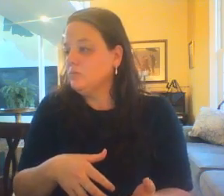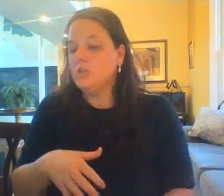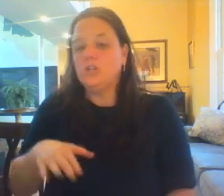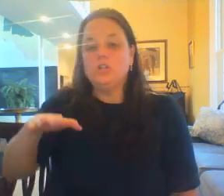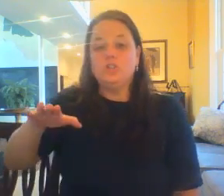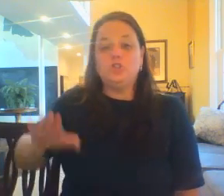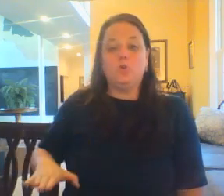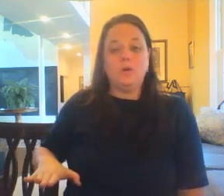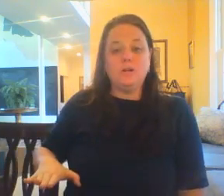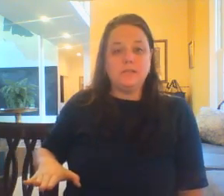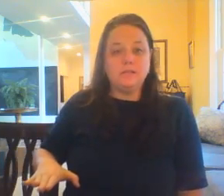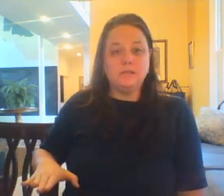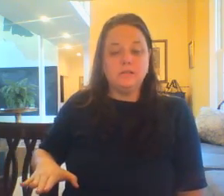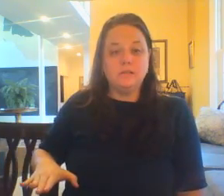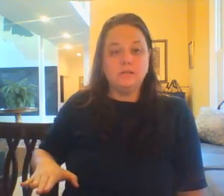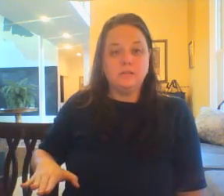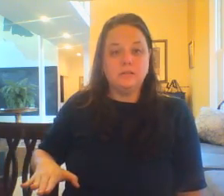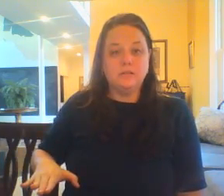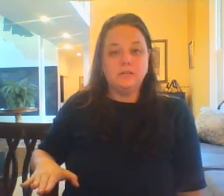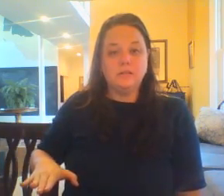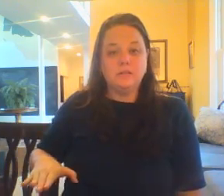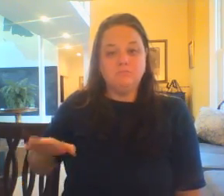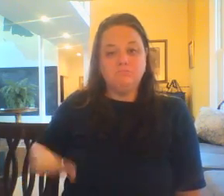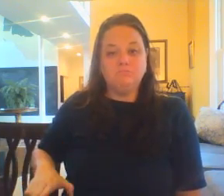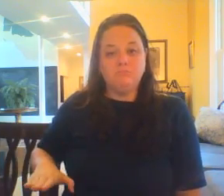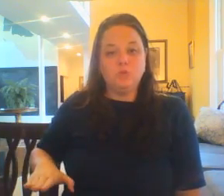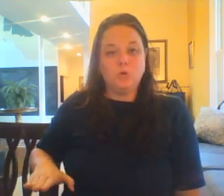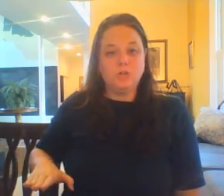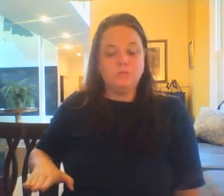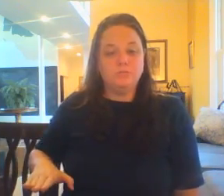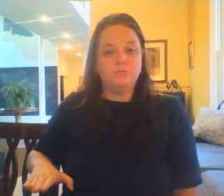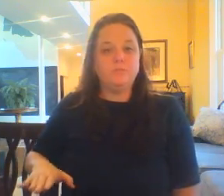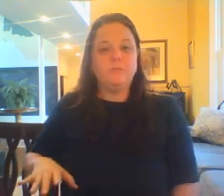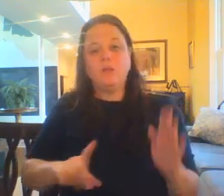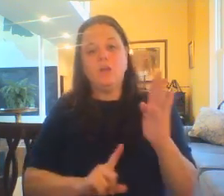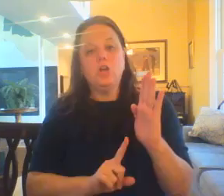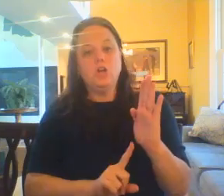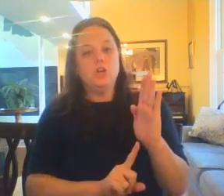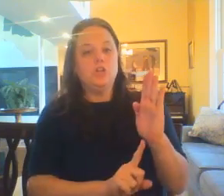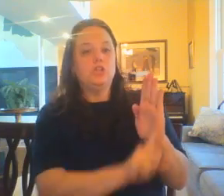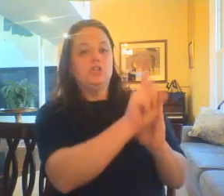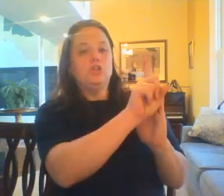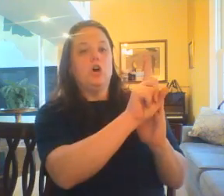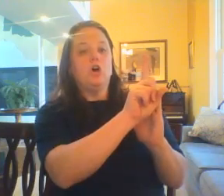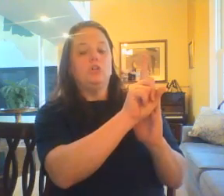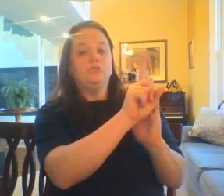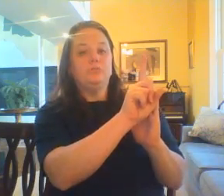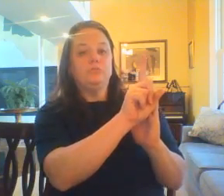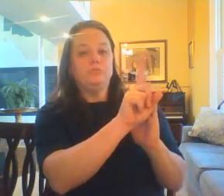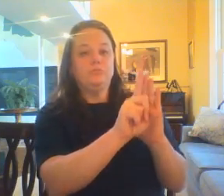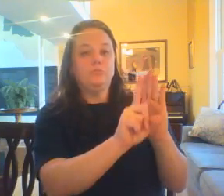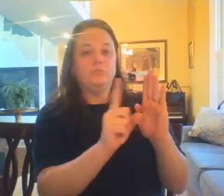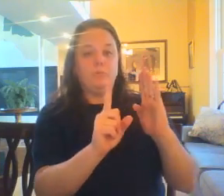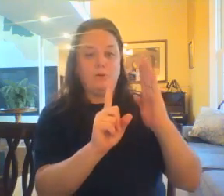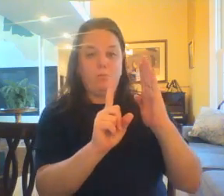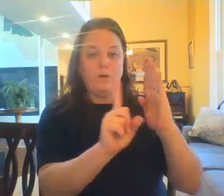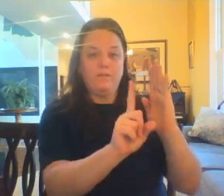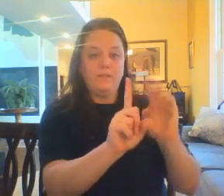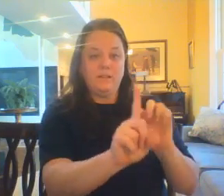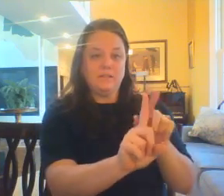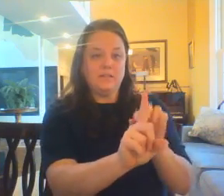short